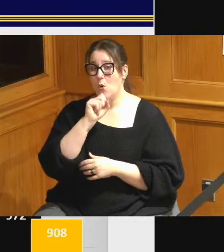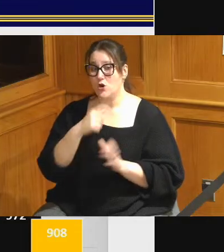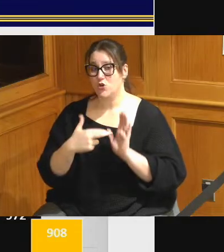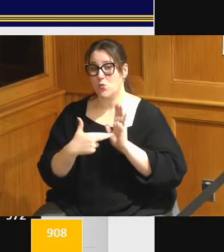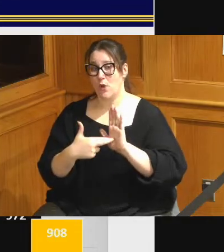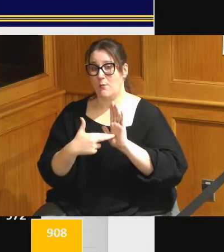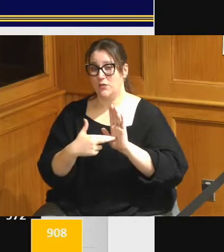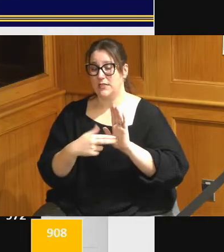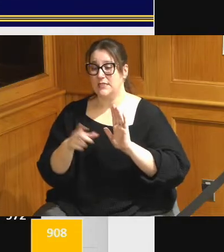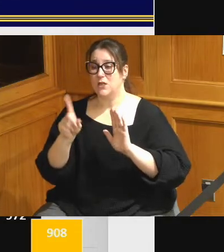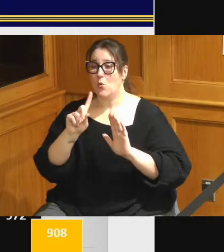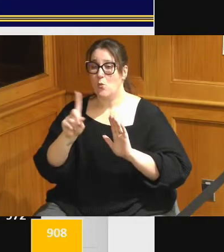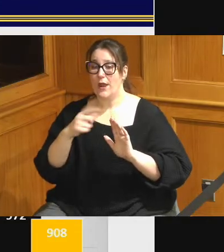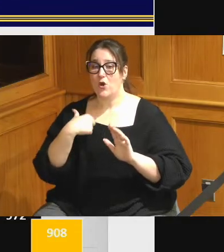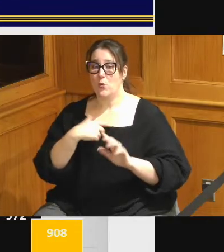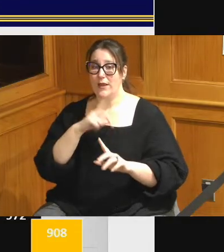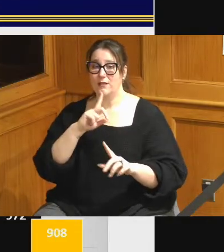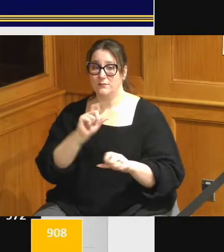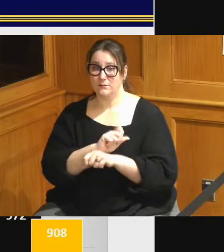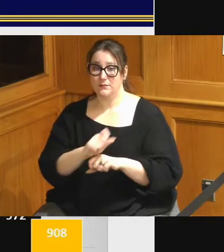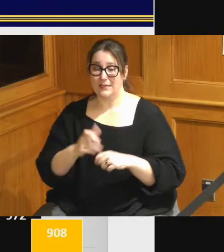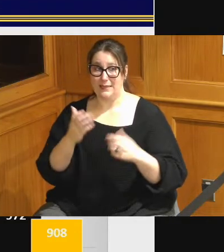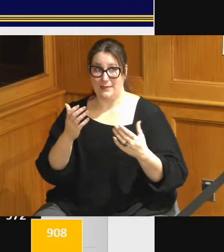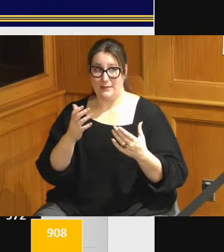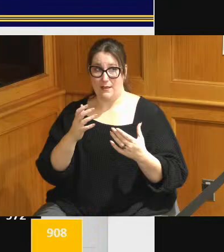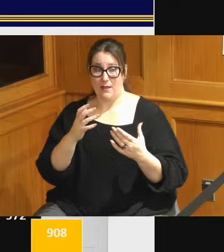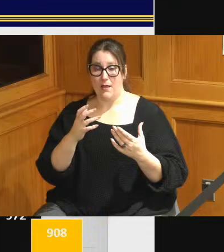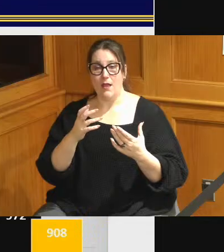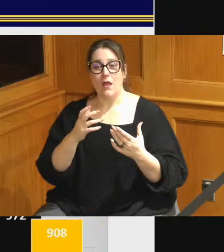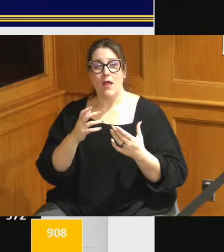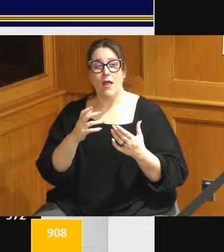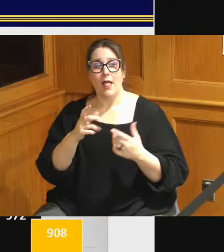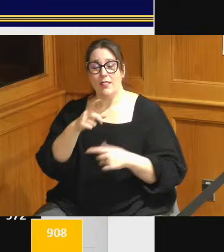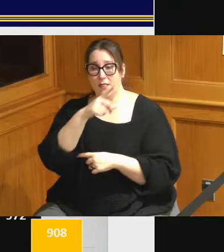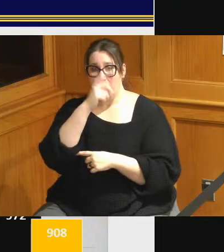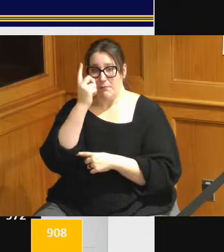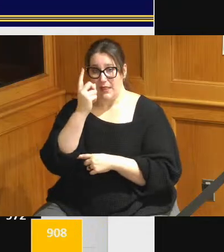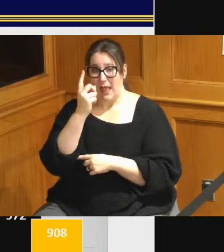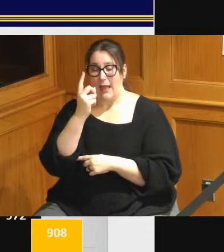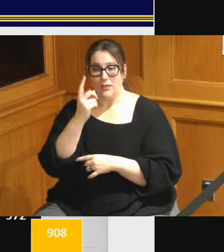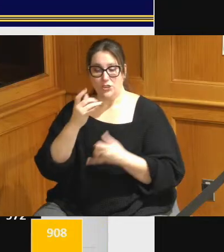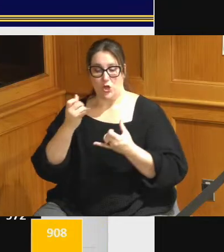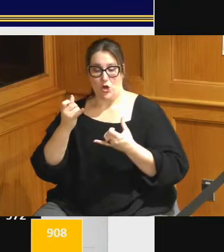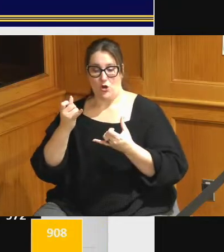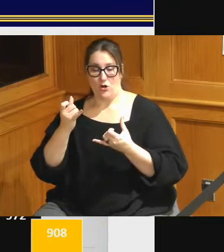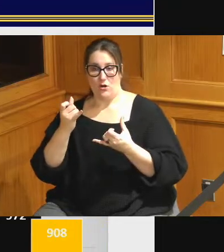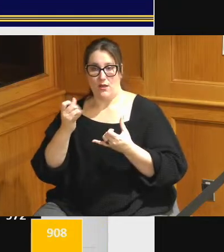where we actually are as far as personnel. The black is what our current what our FTEs have